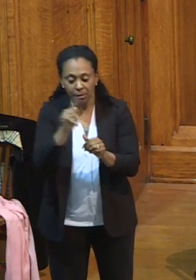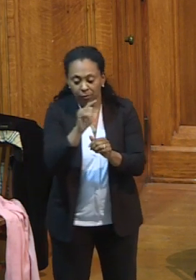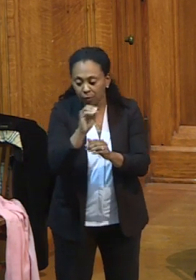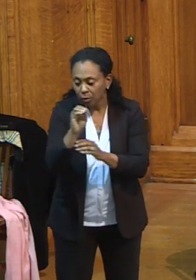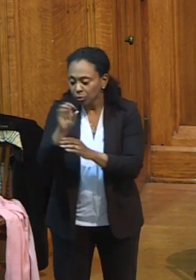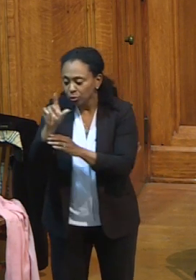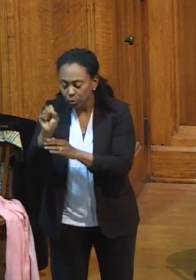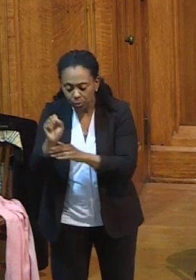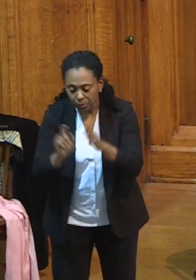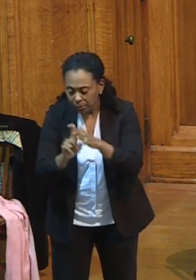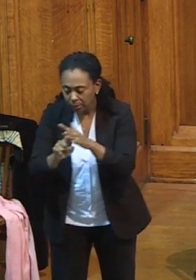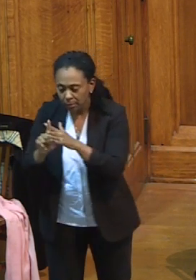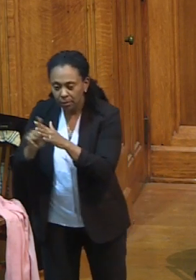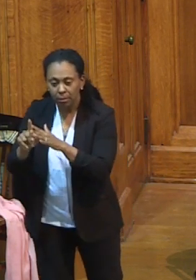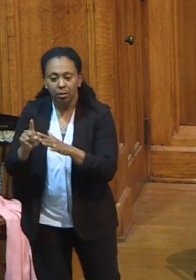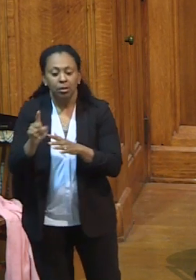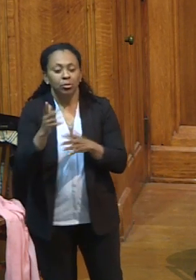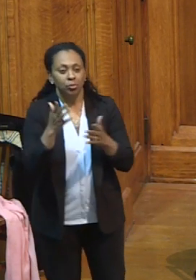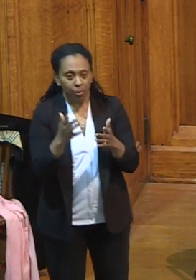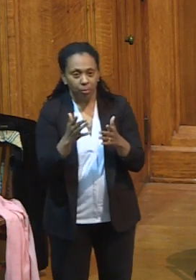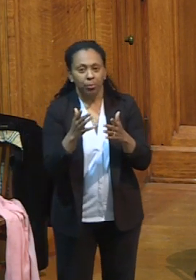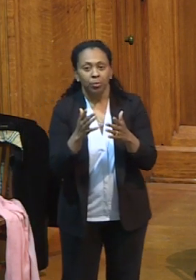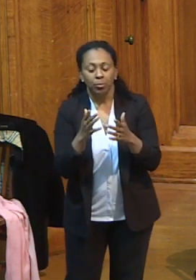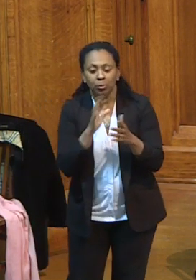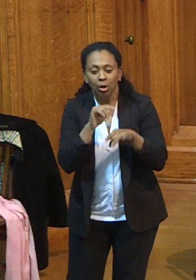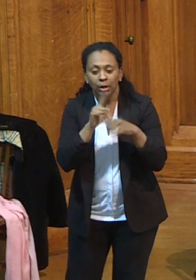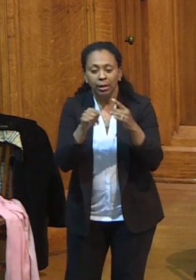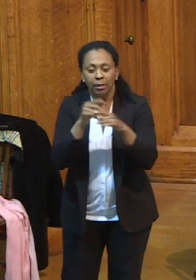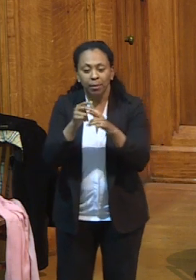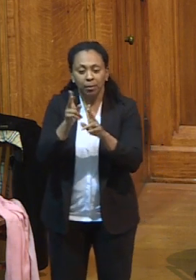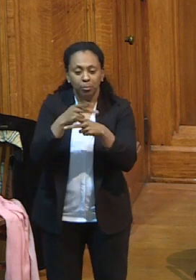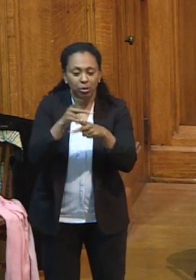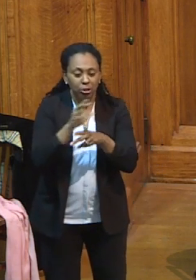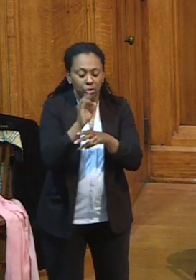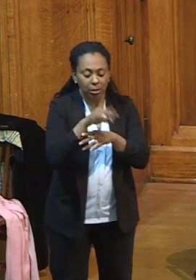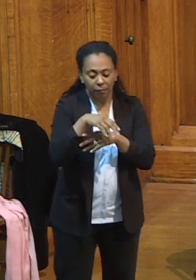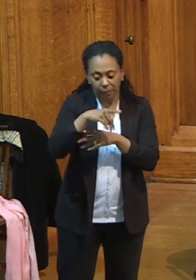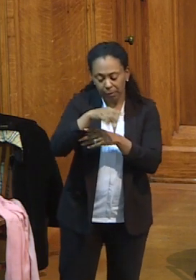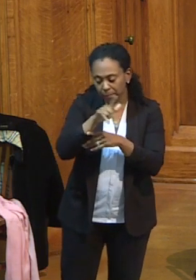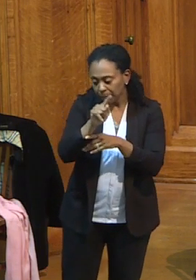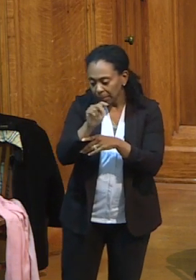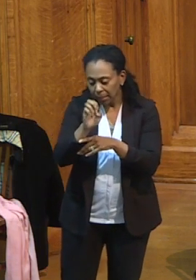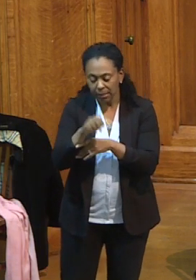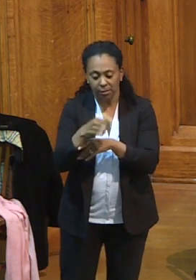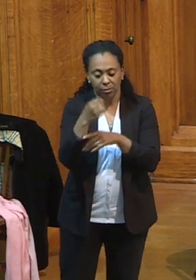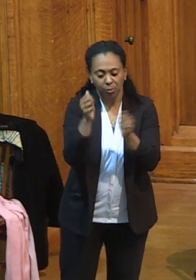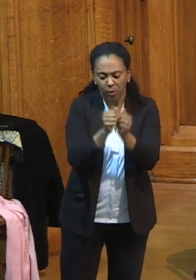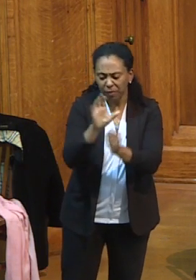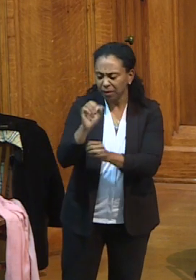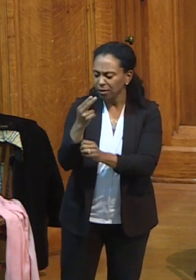So of course the production of the bifacial blades, the ones with the chips on either side,